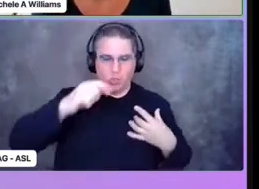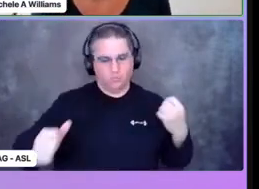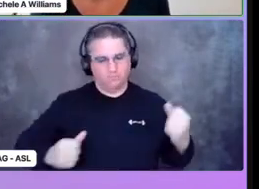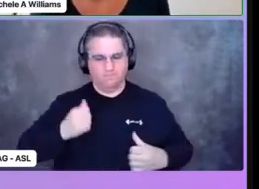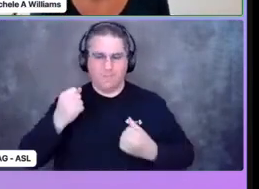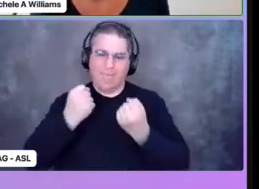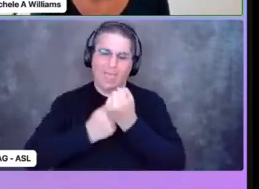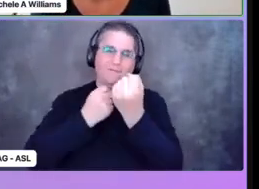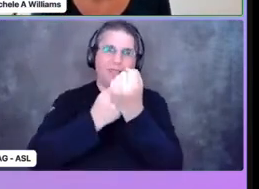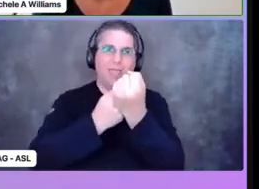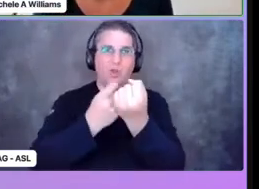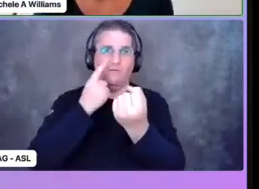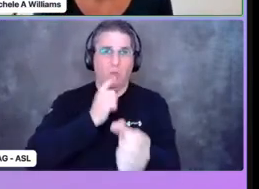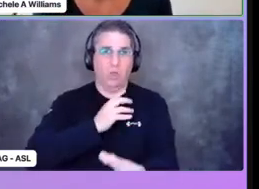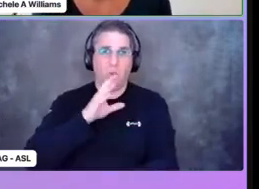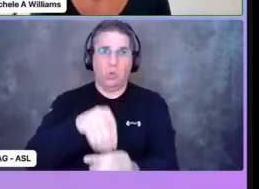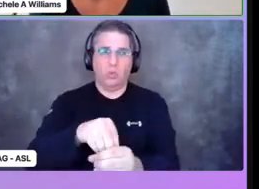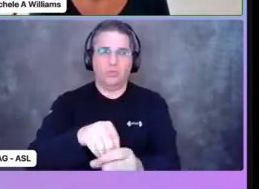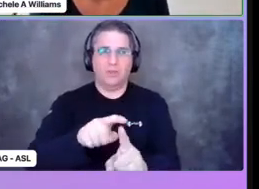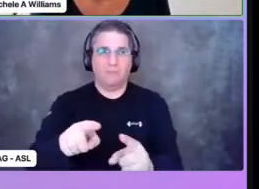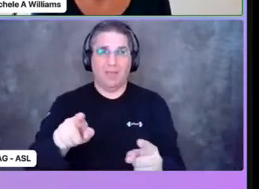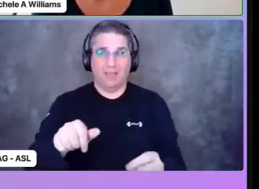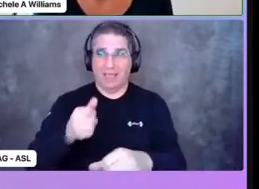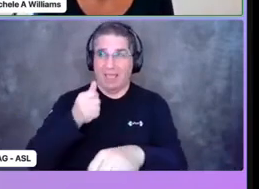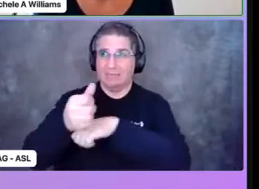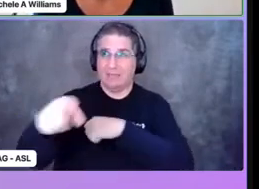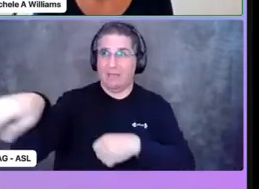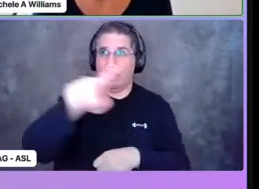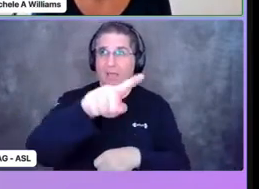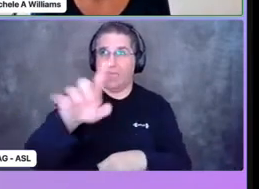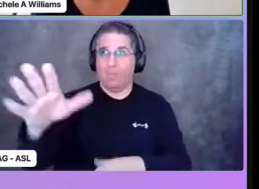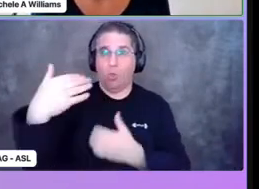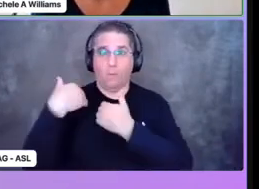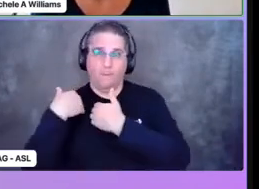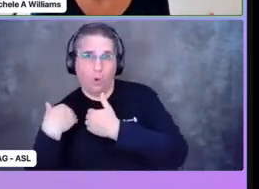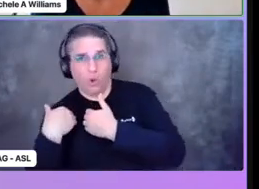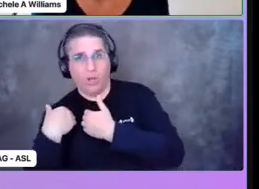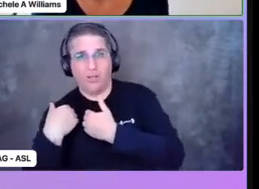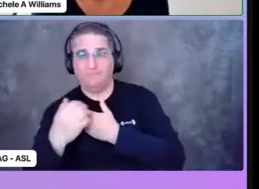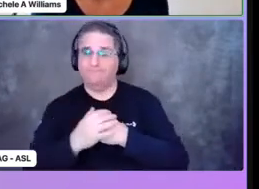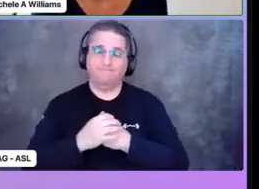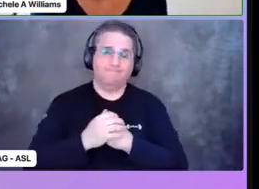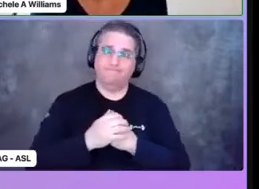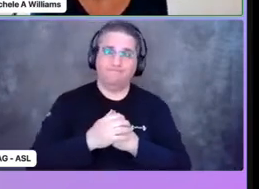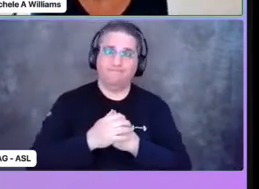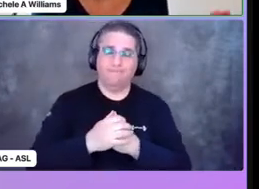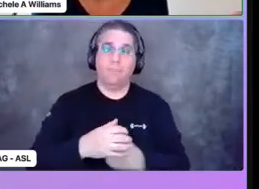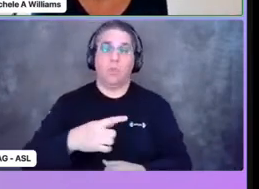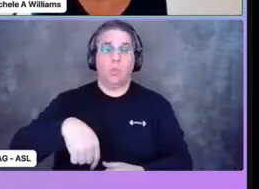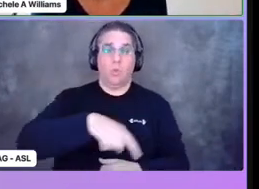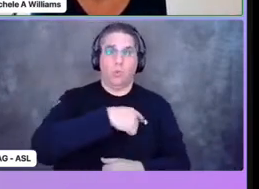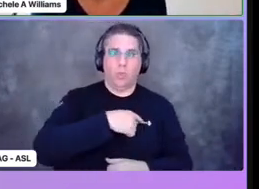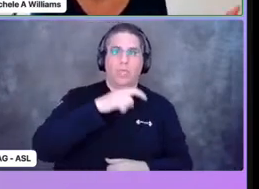the energy, or the stamina to self advocate and push people towards inclusion, but that should not always have to be